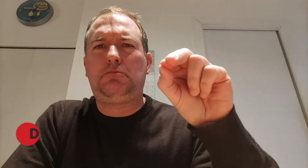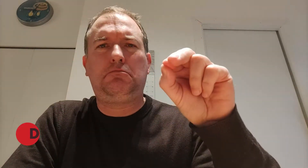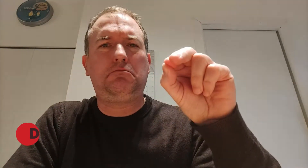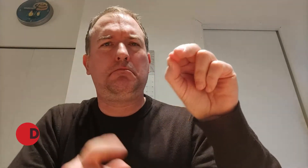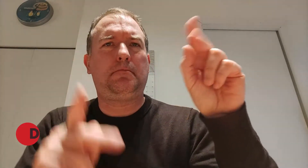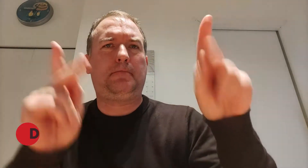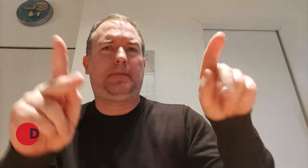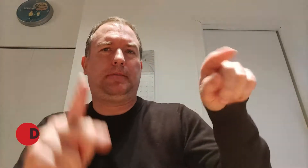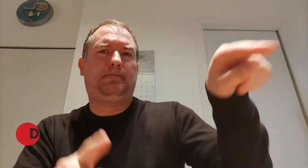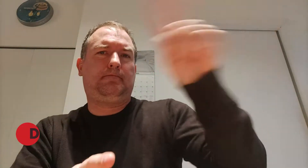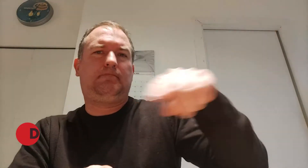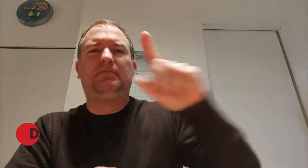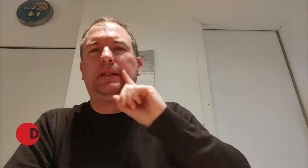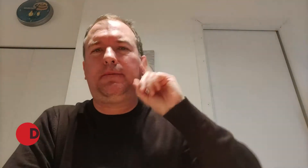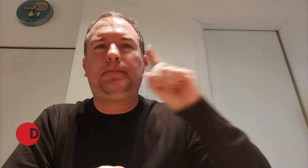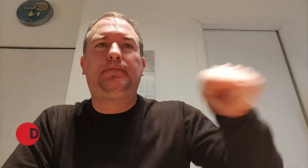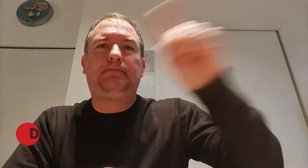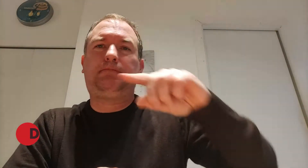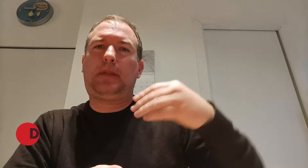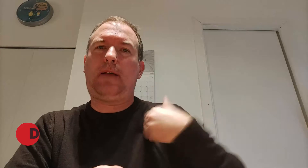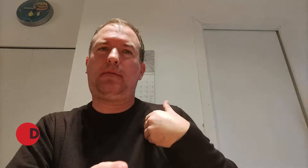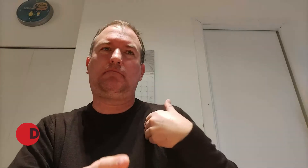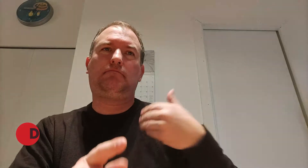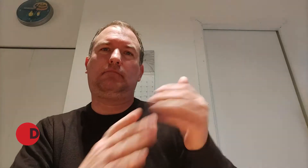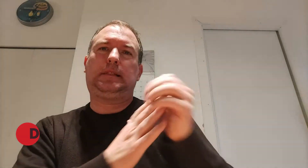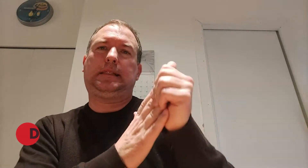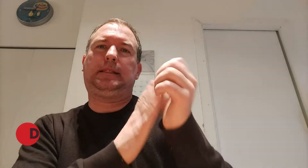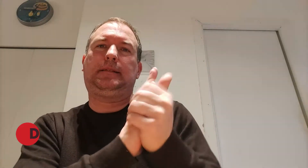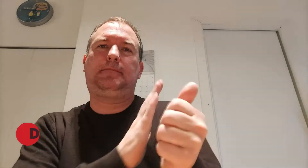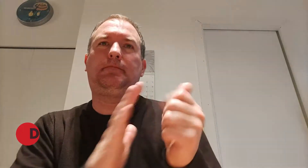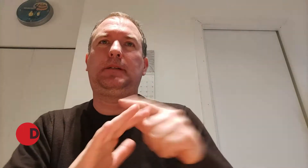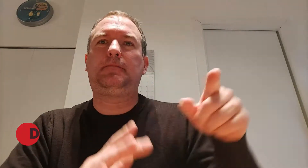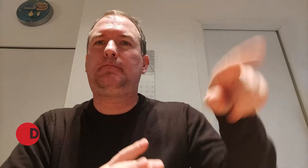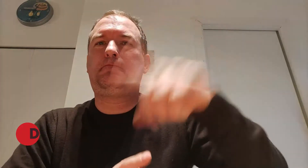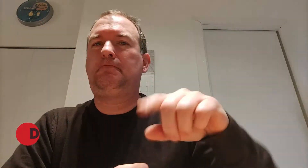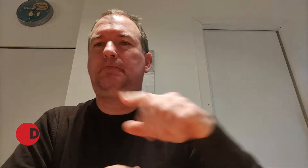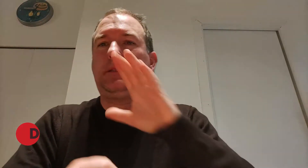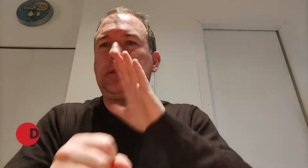30 Deaf people who had leadership skills but they had other commitments, weren't